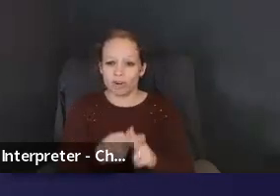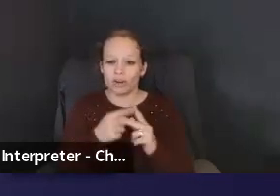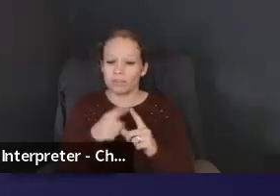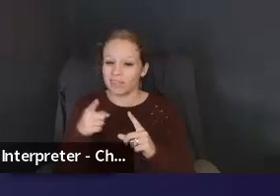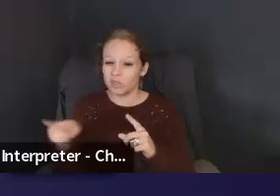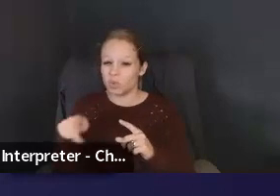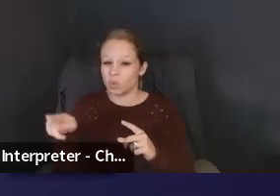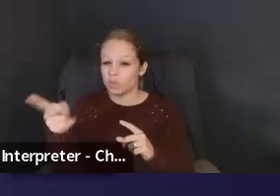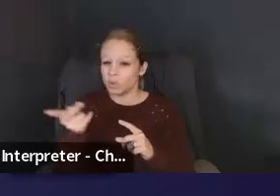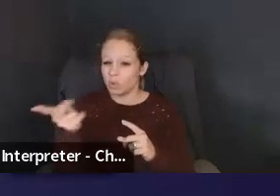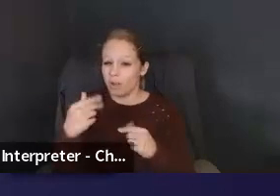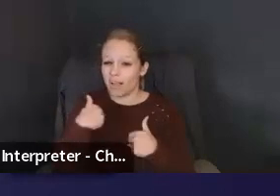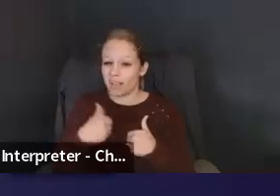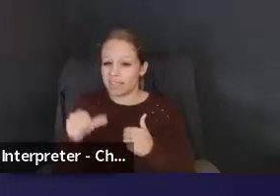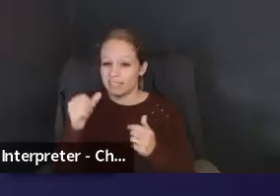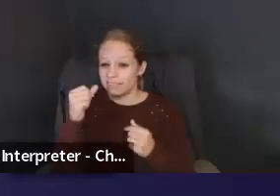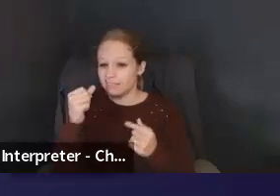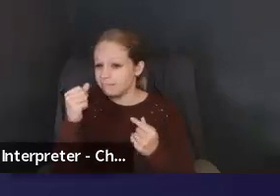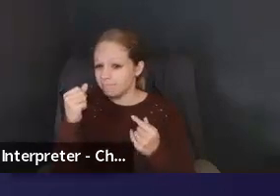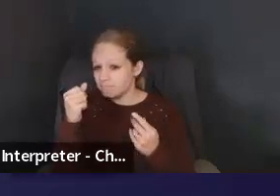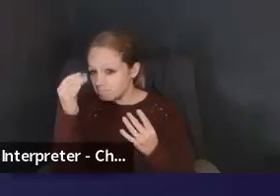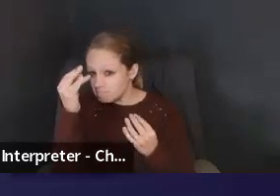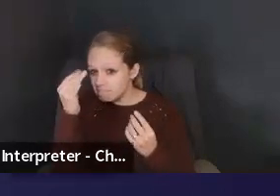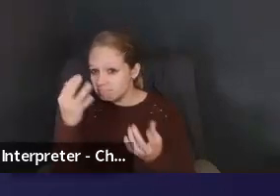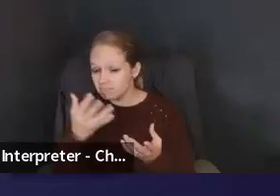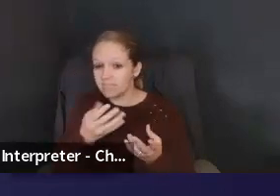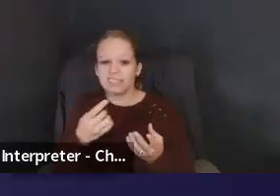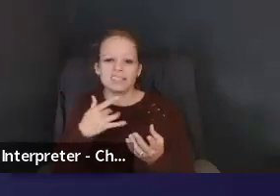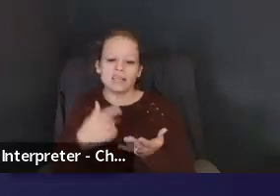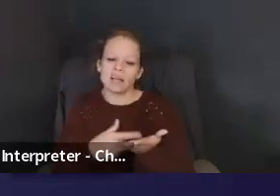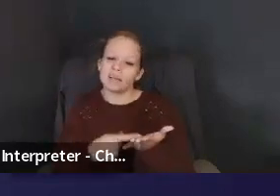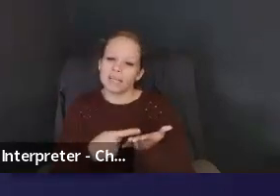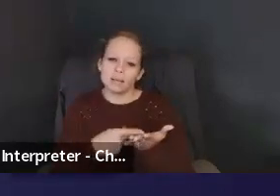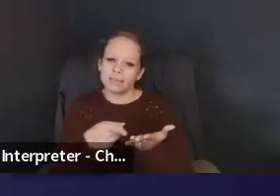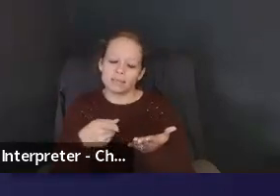these are kind of tedious to write. They don't really satisfy the creative writing itch that